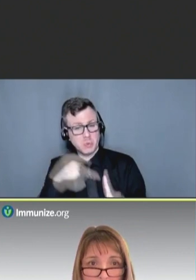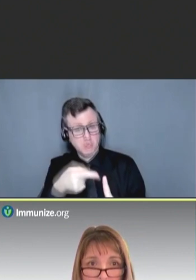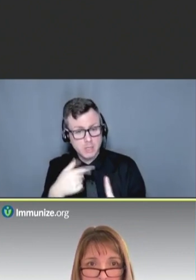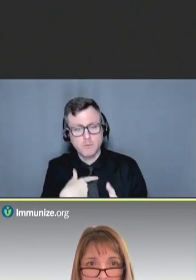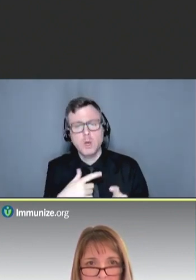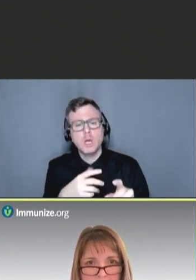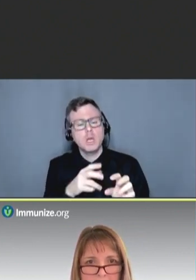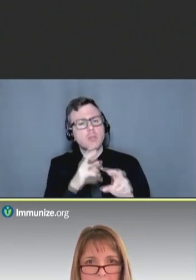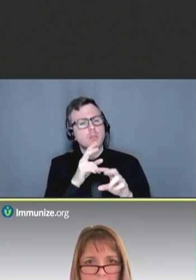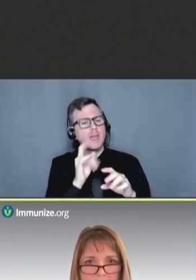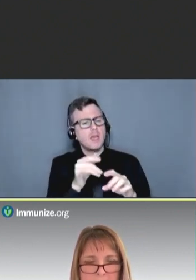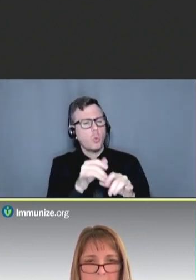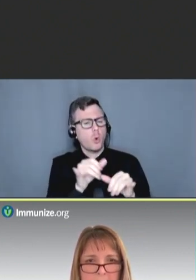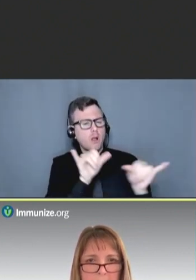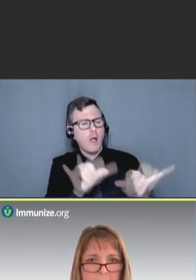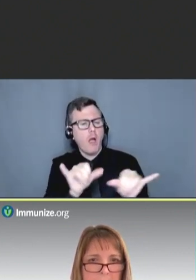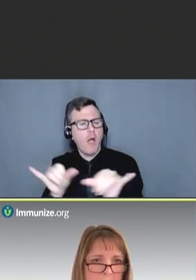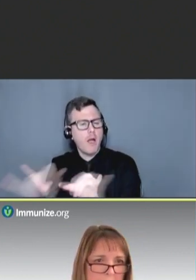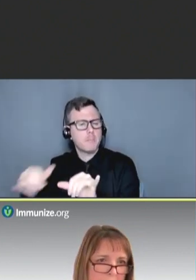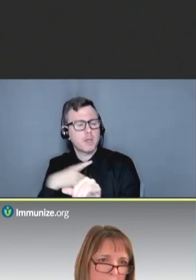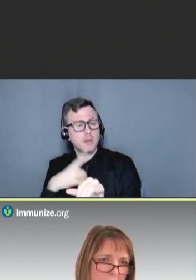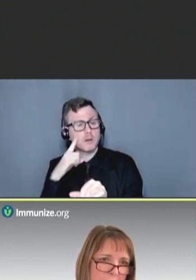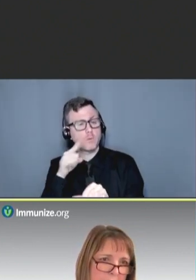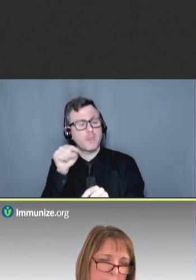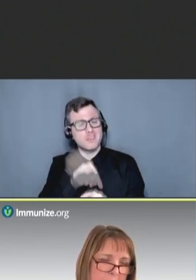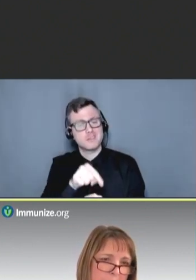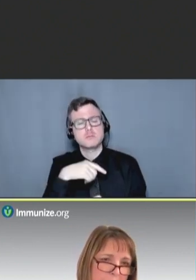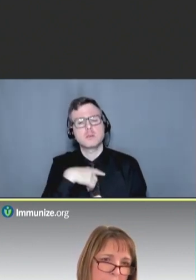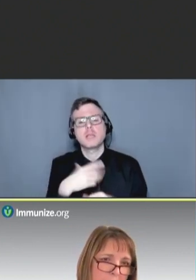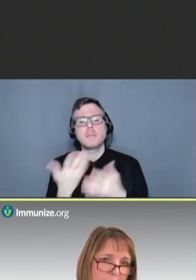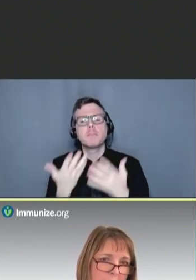working immunizations, and possible solutions.